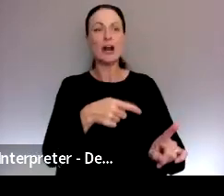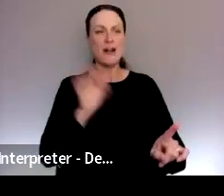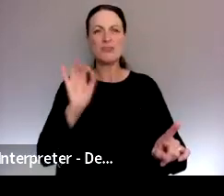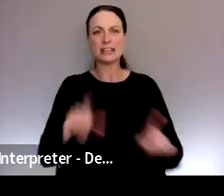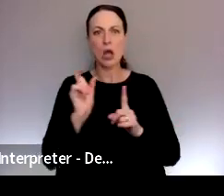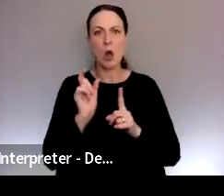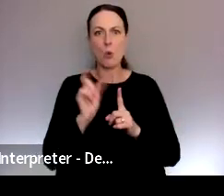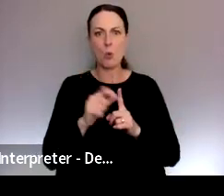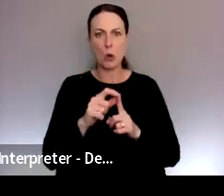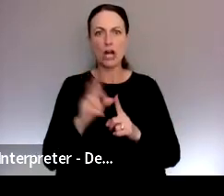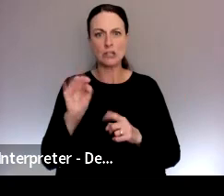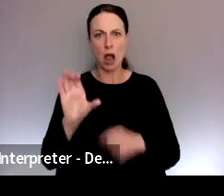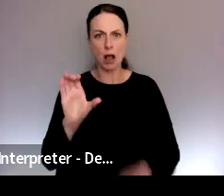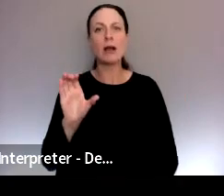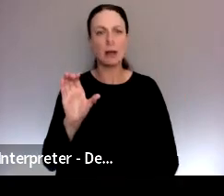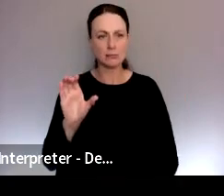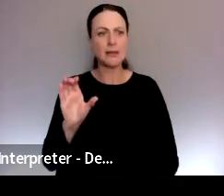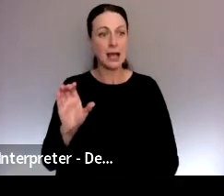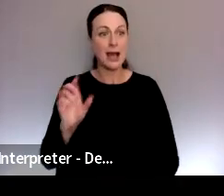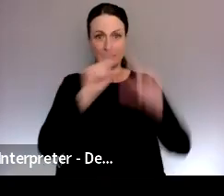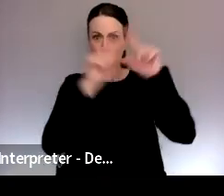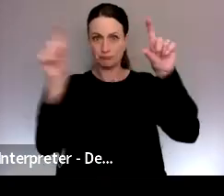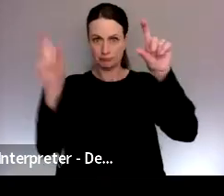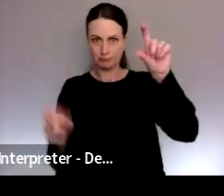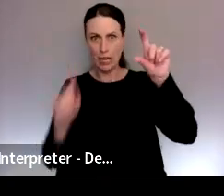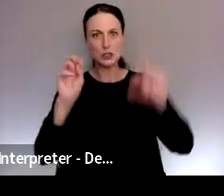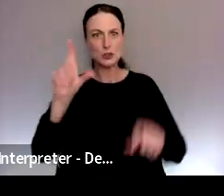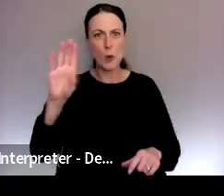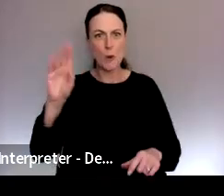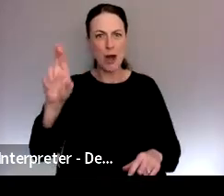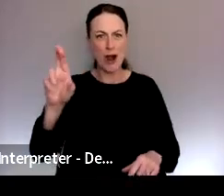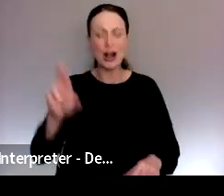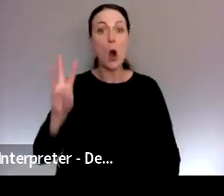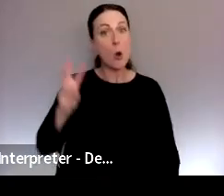is of a Word document with a toolbar, and it's a great example. Word, in a sense,